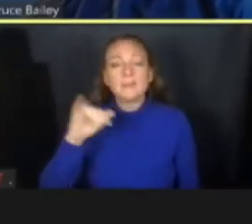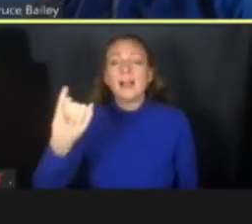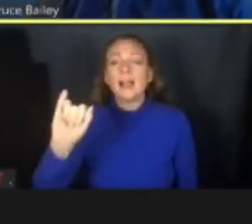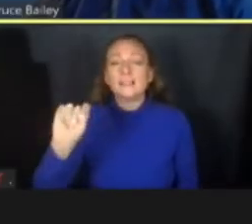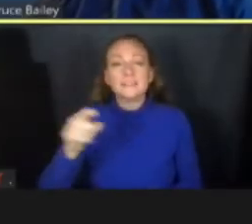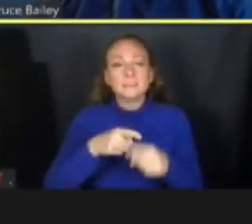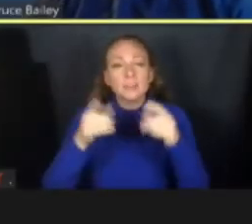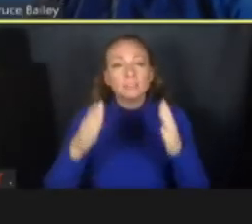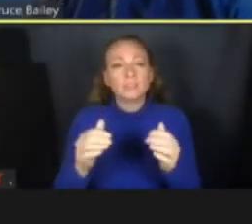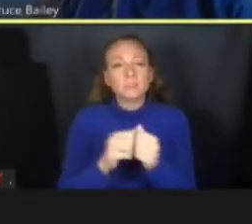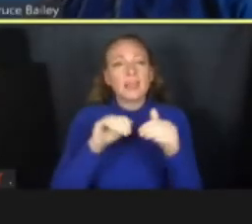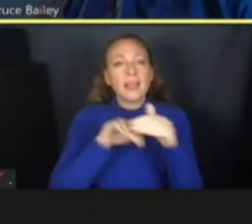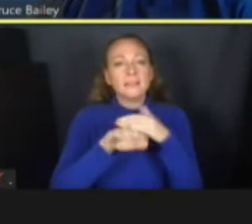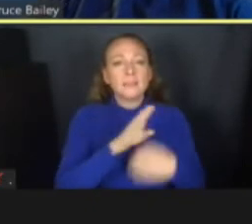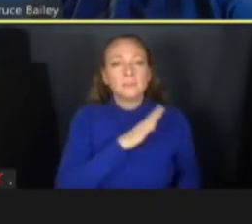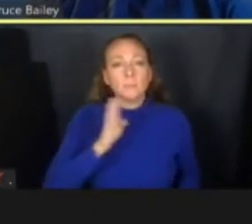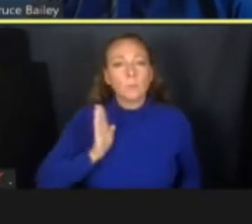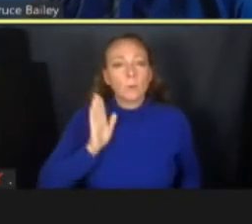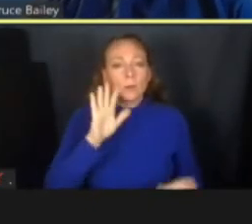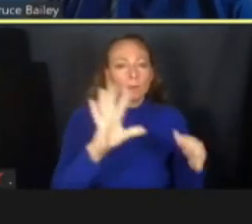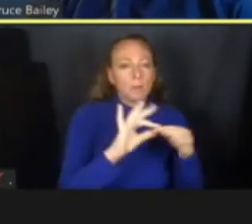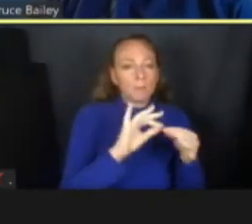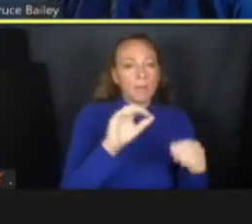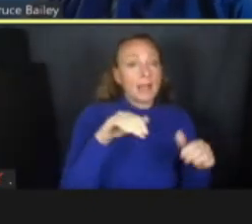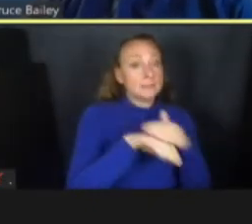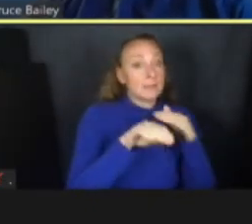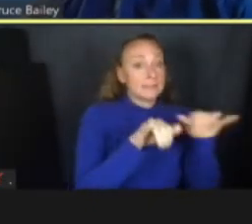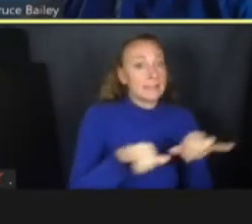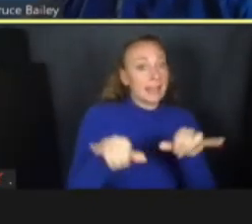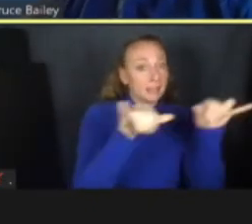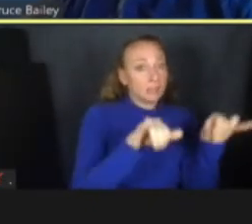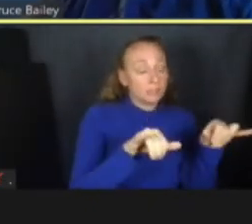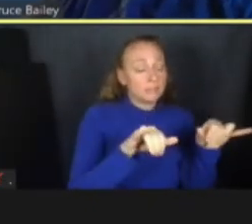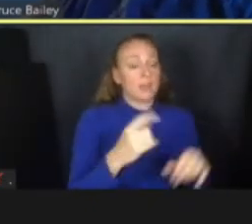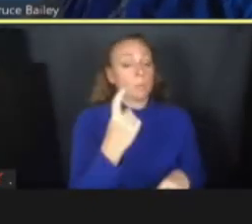and segue into one other topic, and then taking us out here. Next slide please.